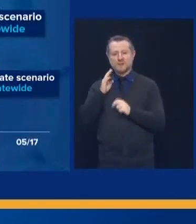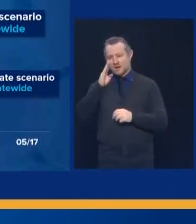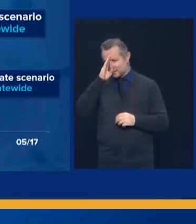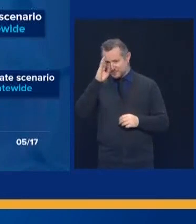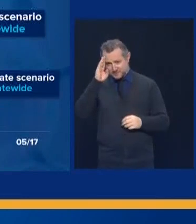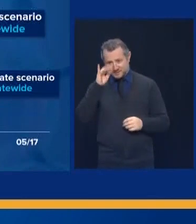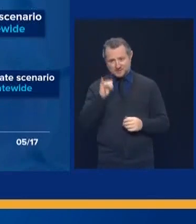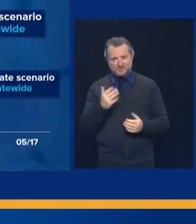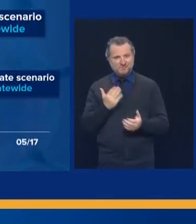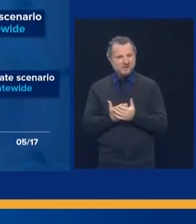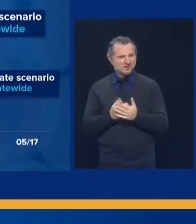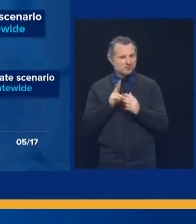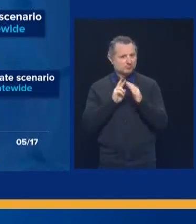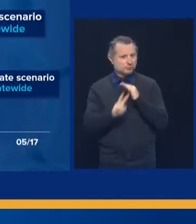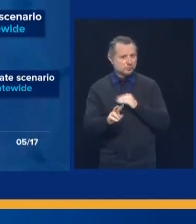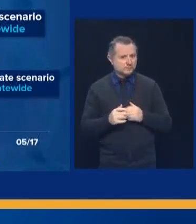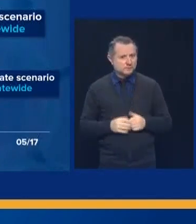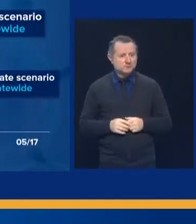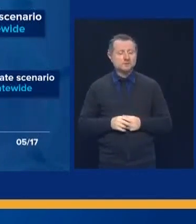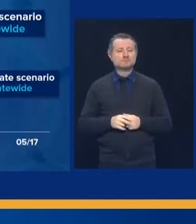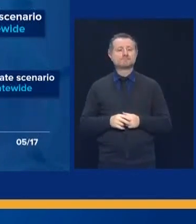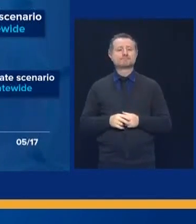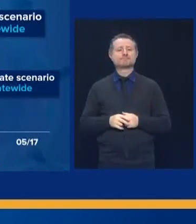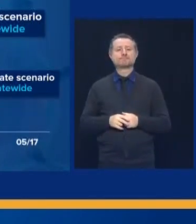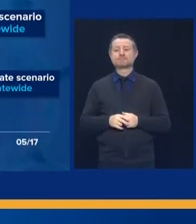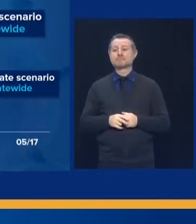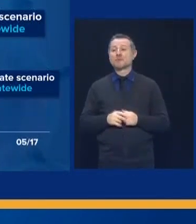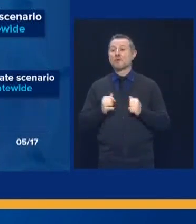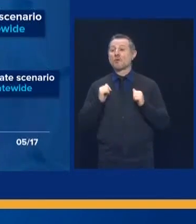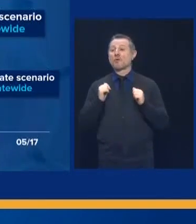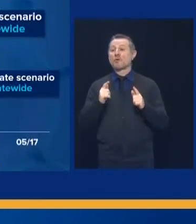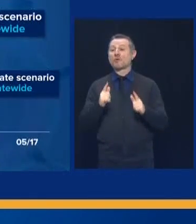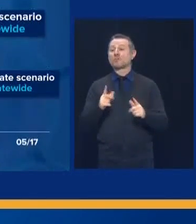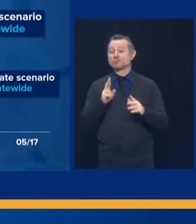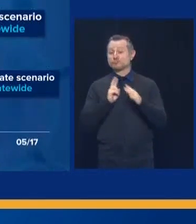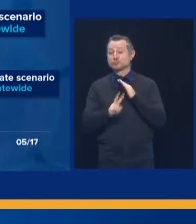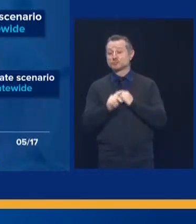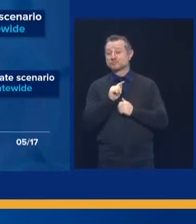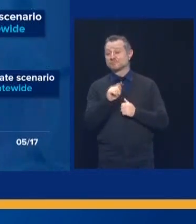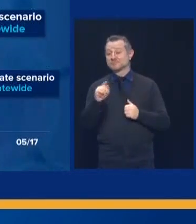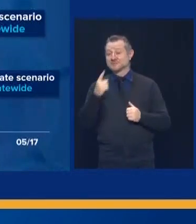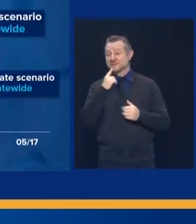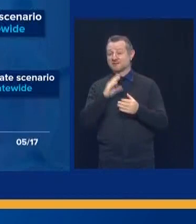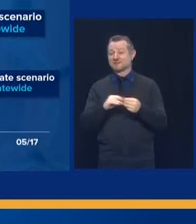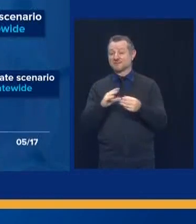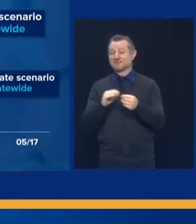EVERY PROJECTION MODEL SAID BETWEEN 110 AND 140,000 PEOPLE WILL BE HOSPITALIZED.